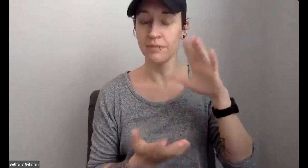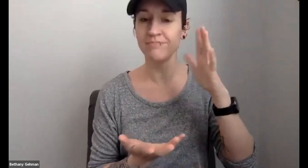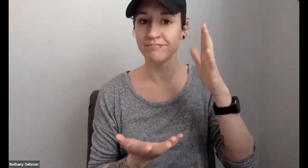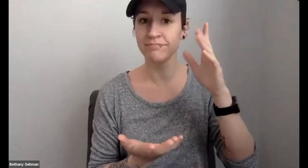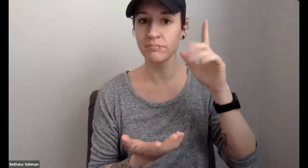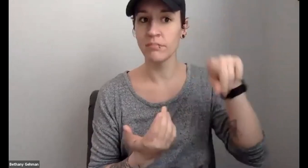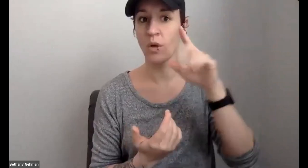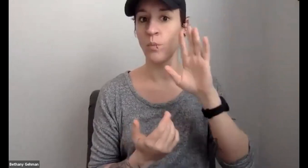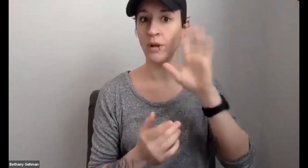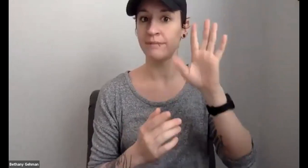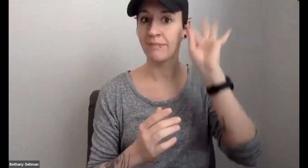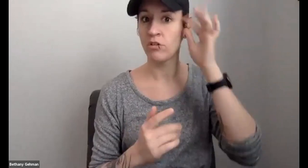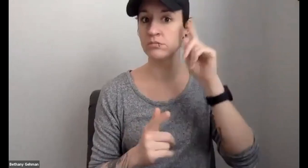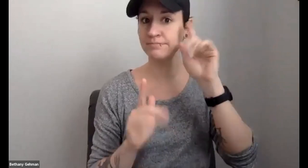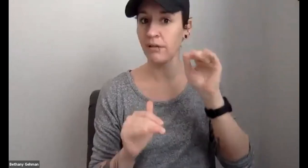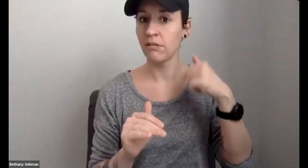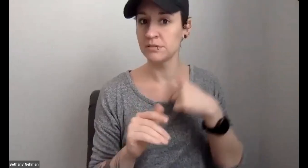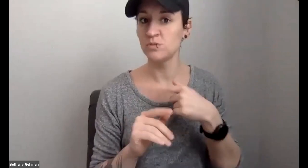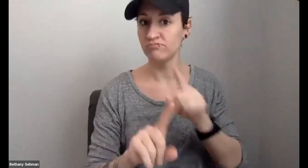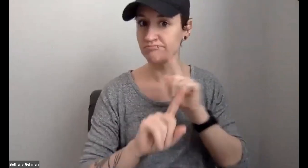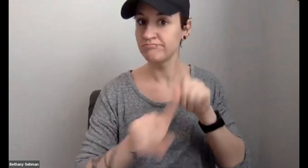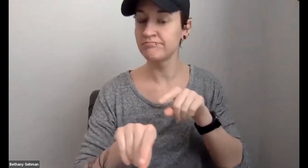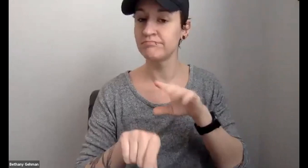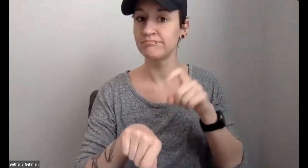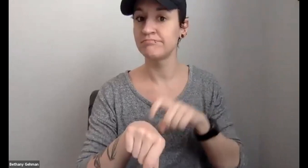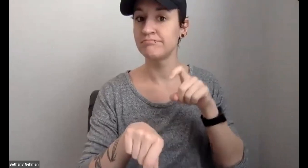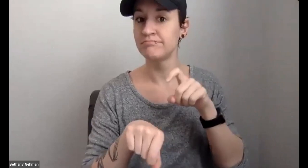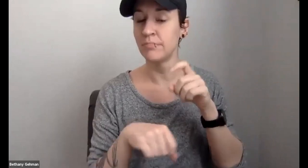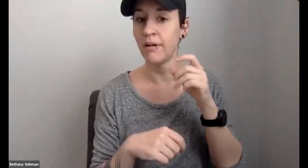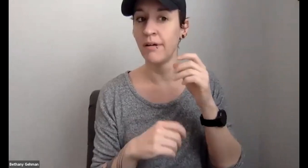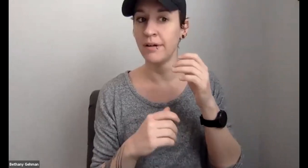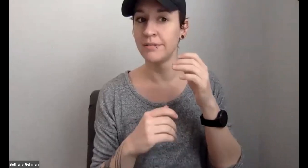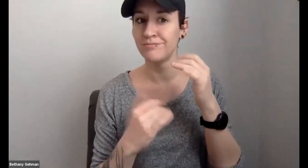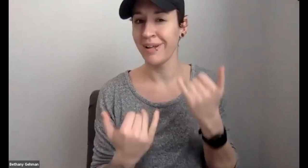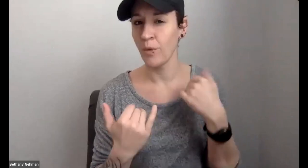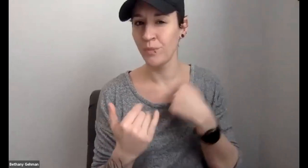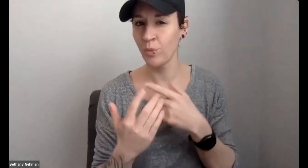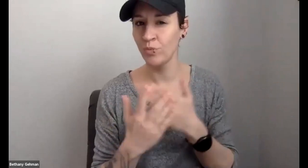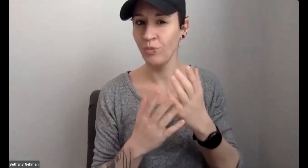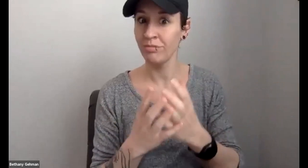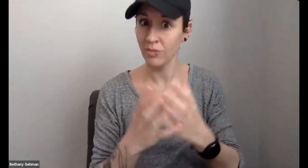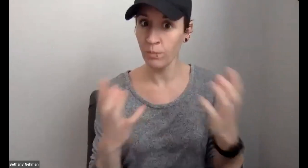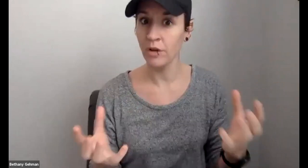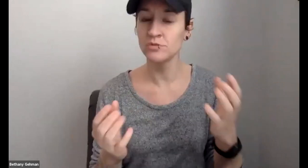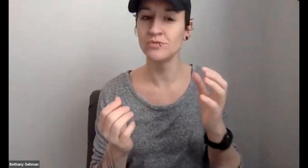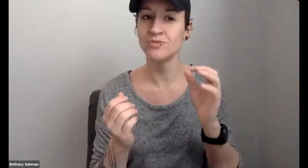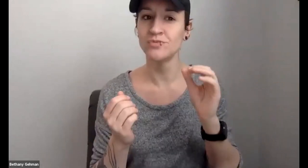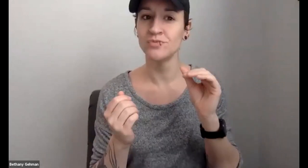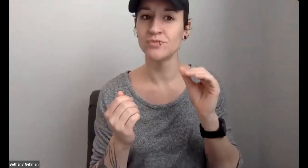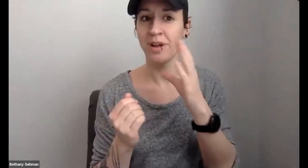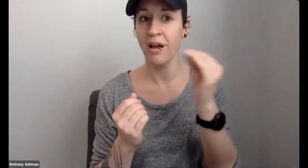be delayed due to the pandemic, or if the government -- I'm sorry, or